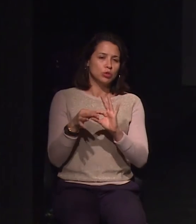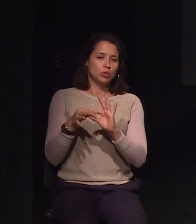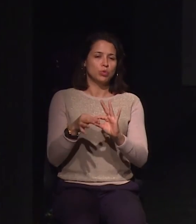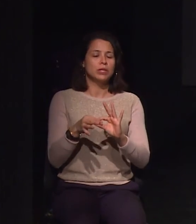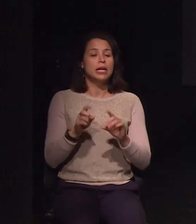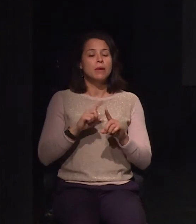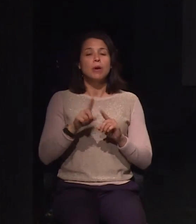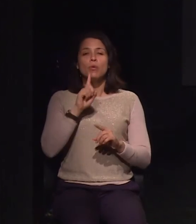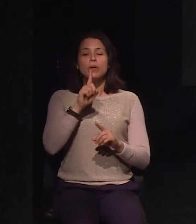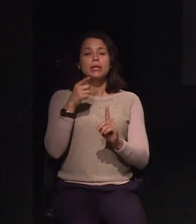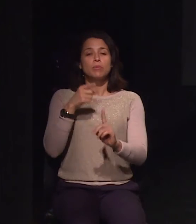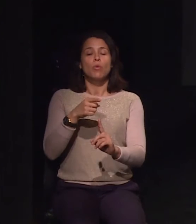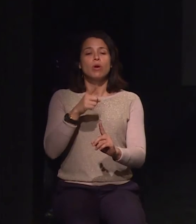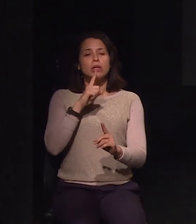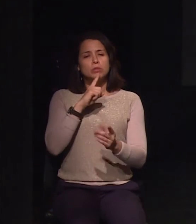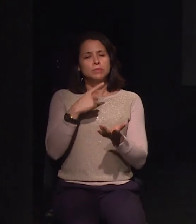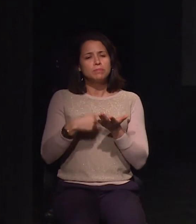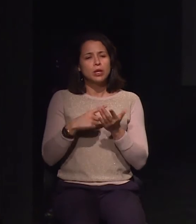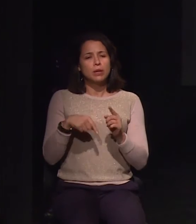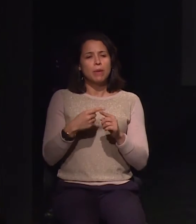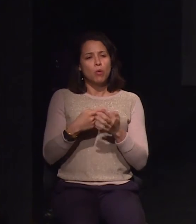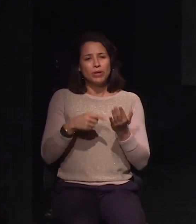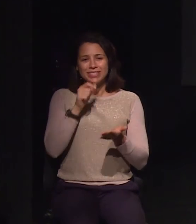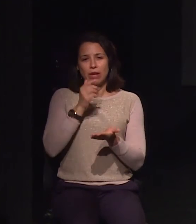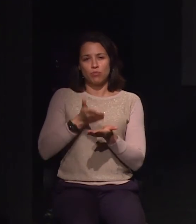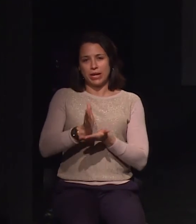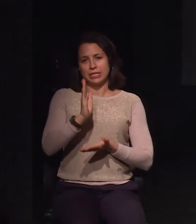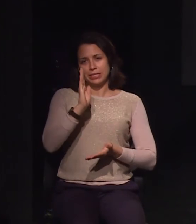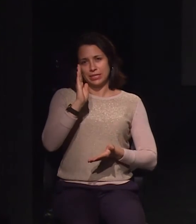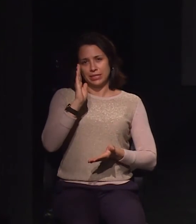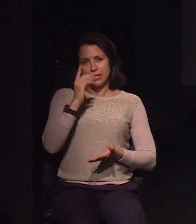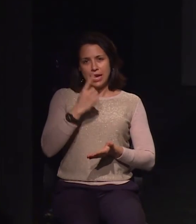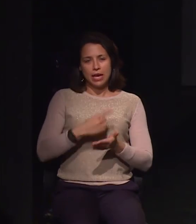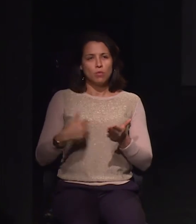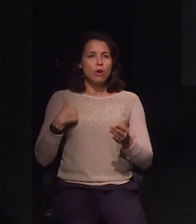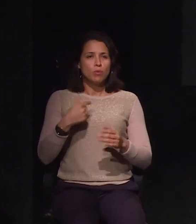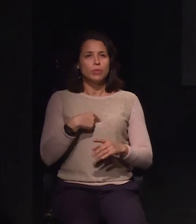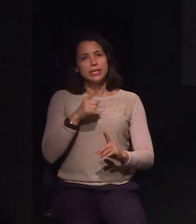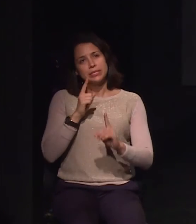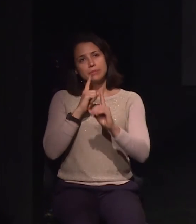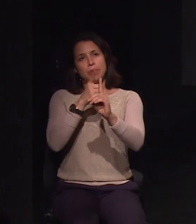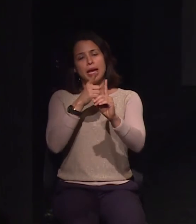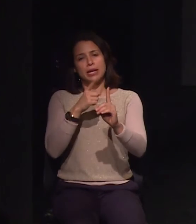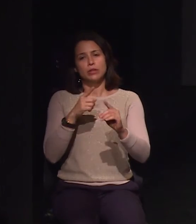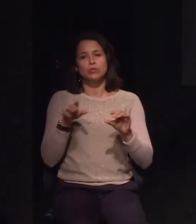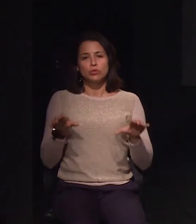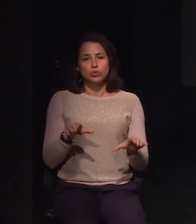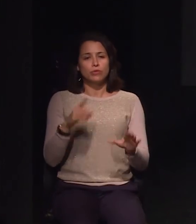So we worked with a composer, a young African American composer who’s based in Atlanta,